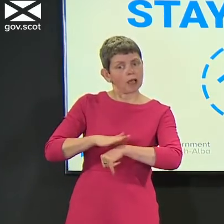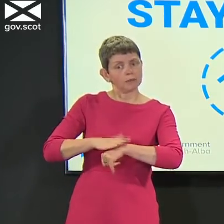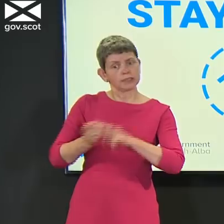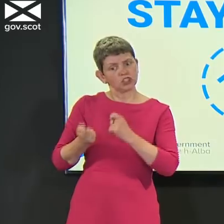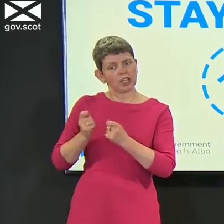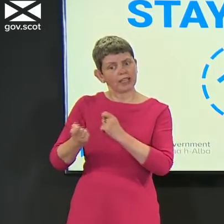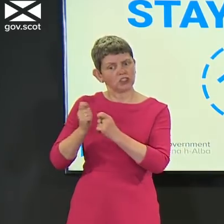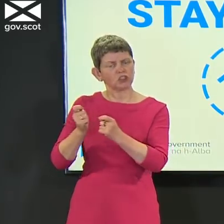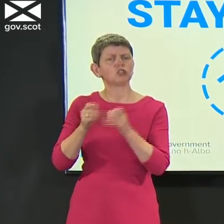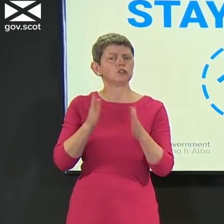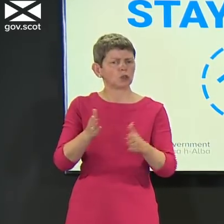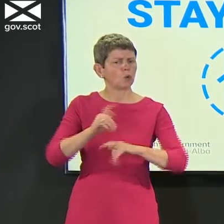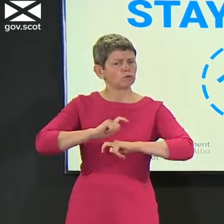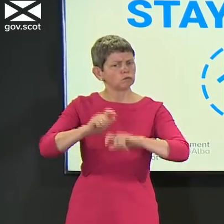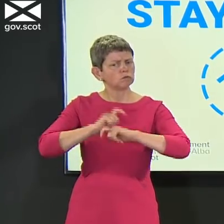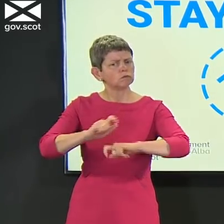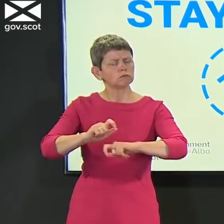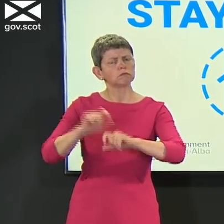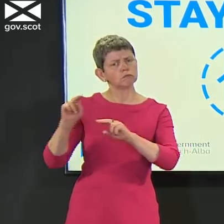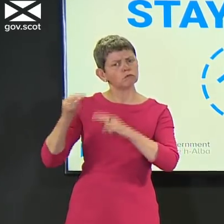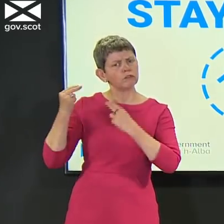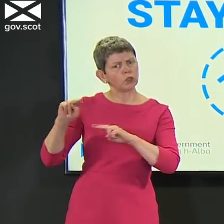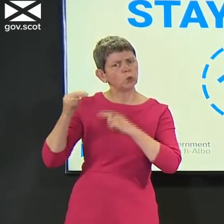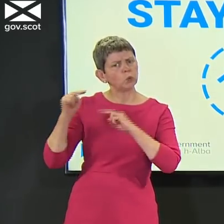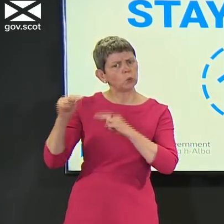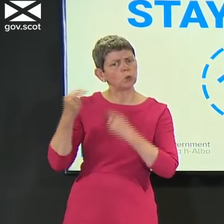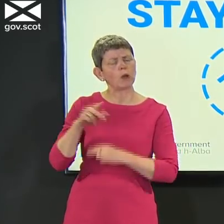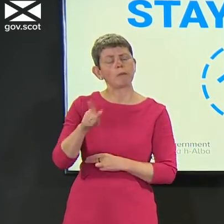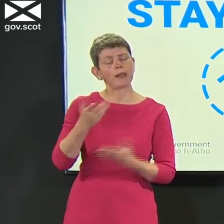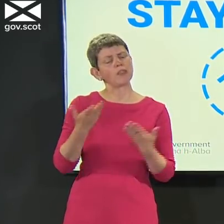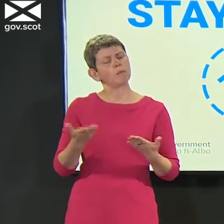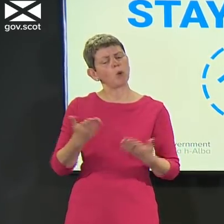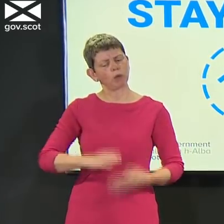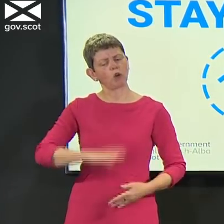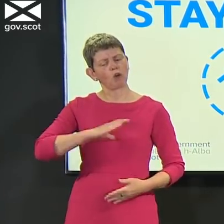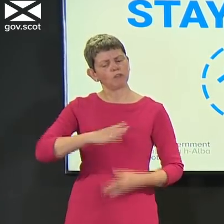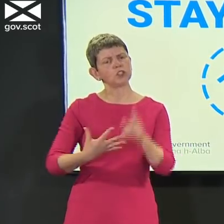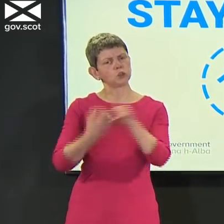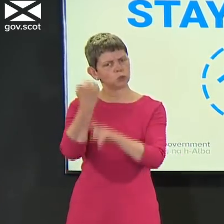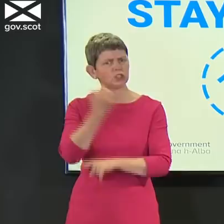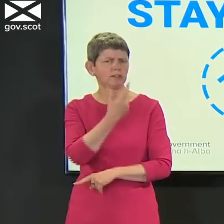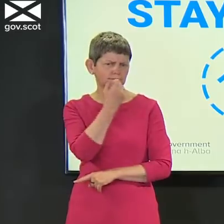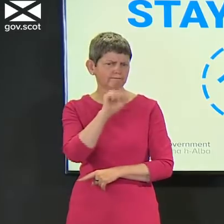review but at the moment we are confident that we will be able to meet that target um on care